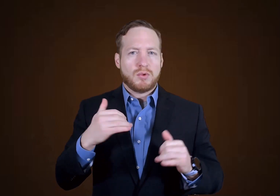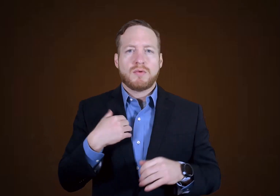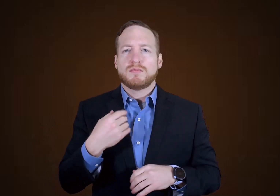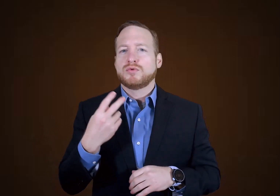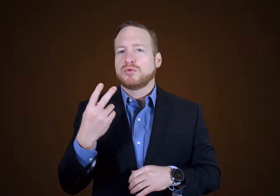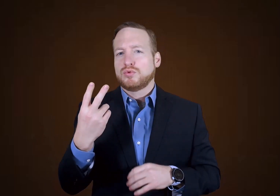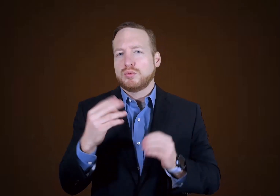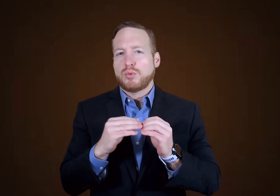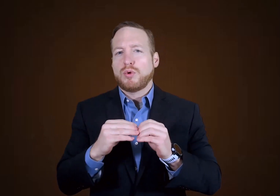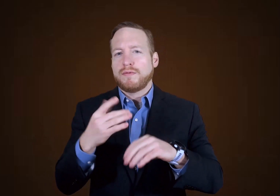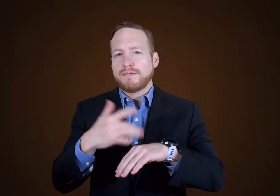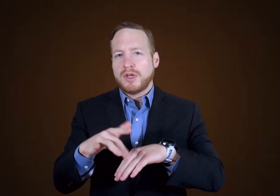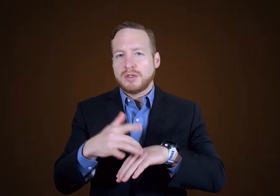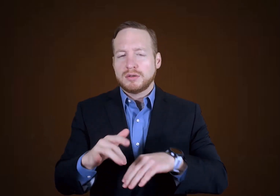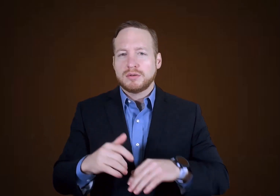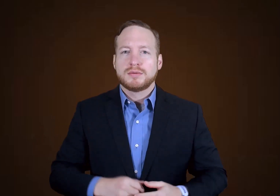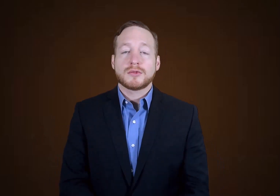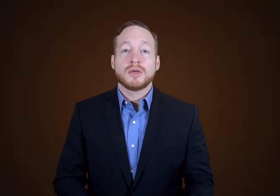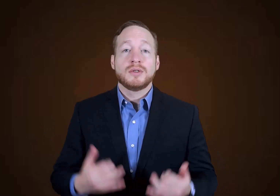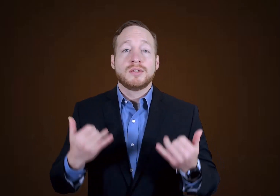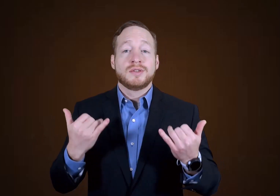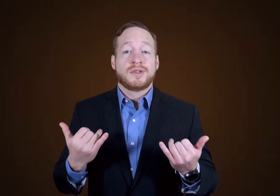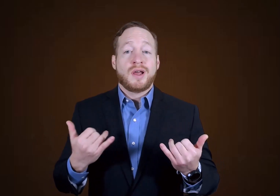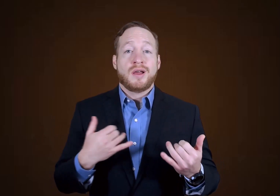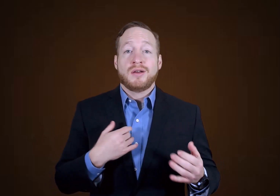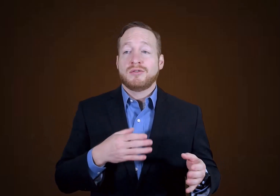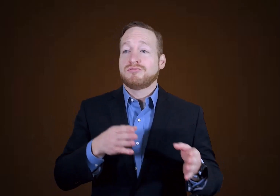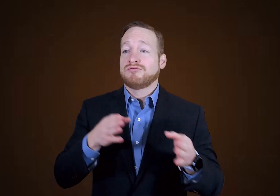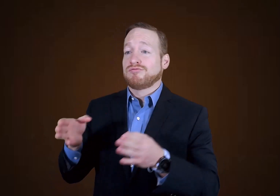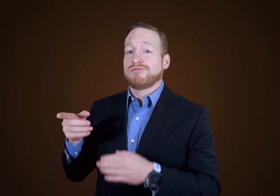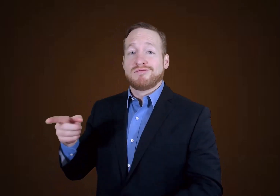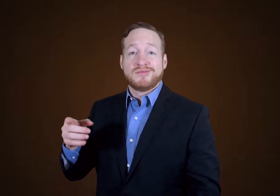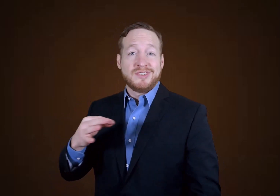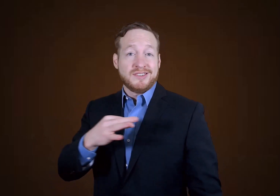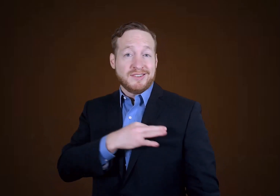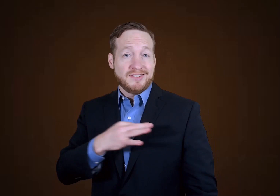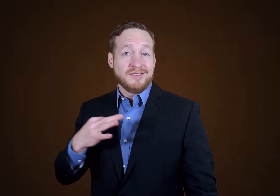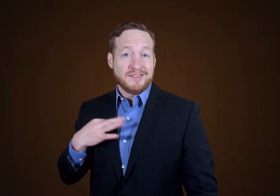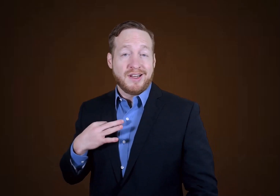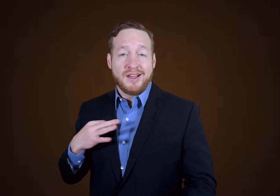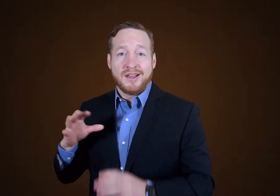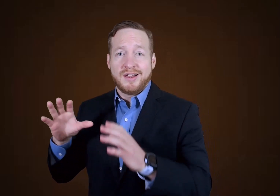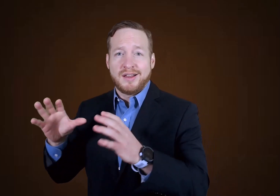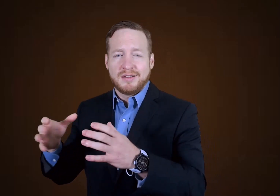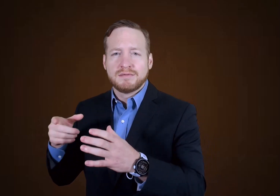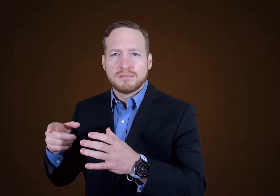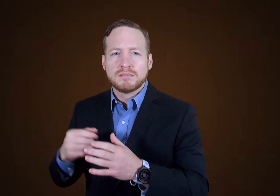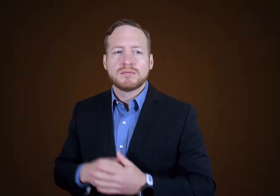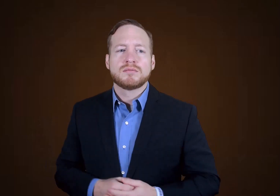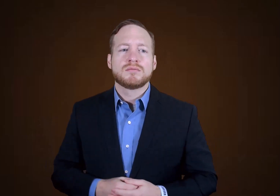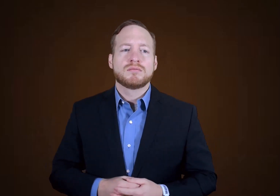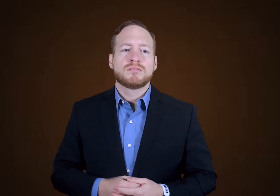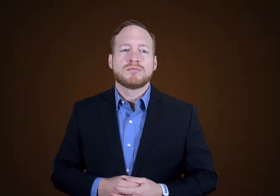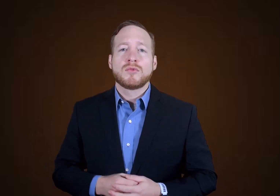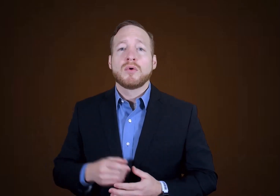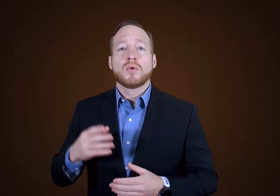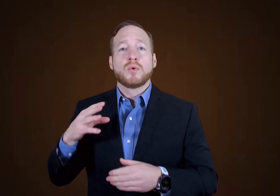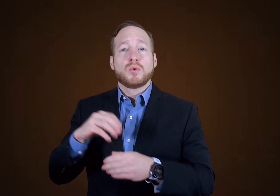we encourage anyone to apply for that vacancy now I'd like to introduce our staff